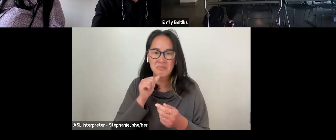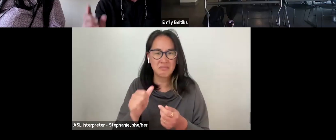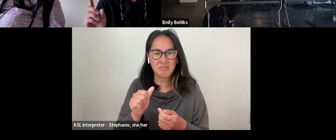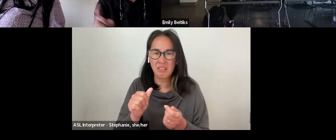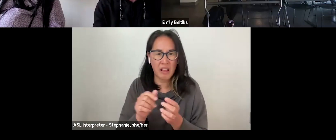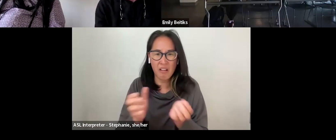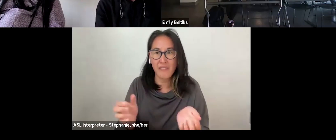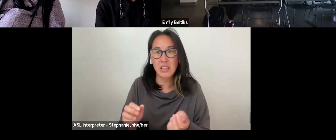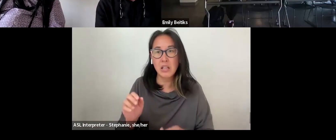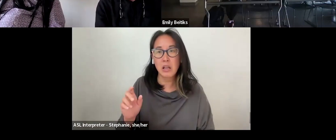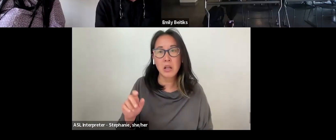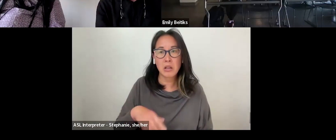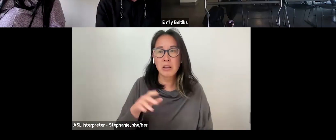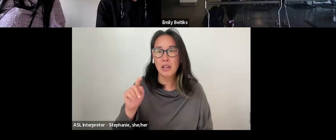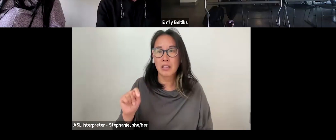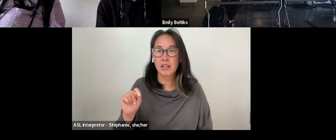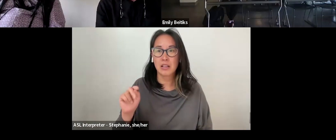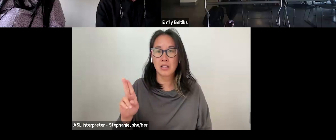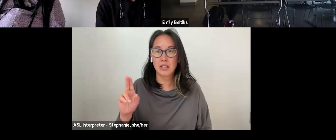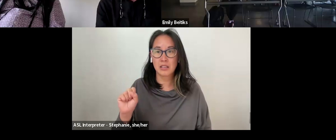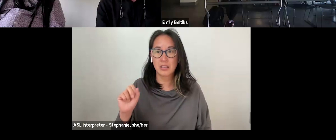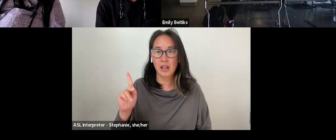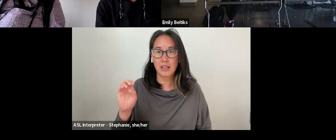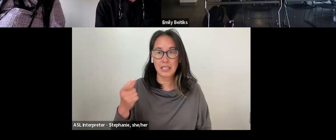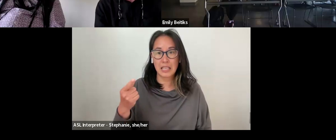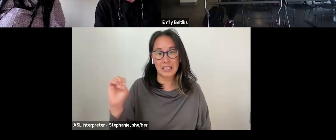And I found one, I thought.